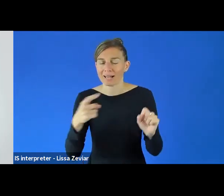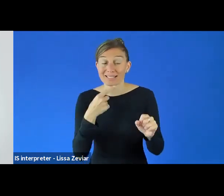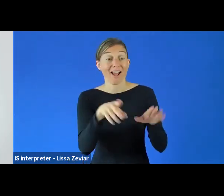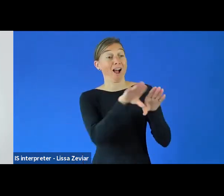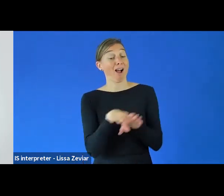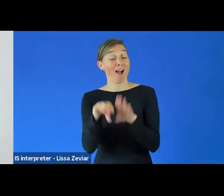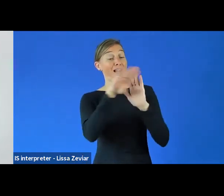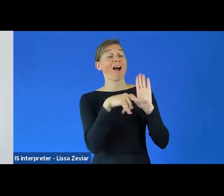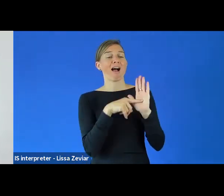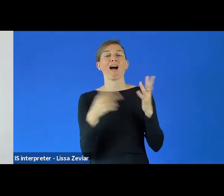Next slide.